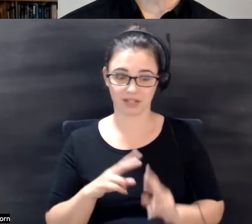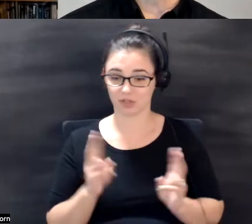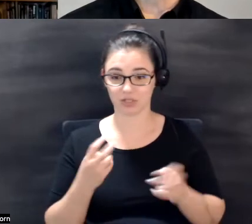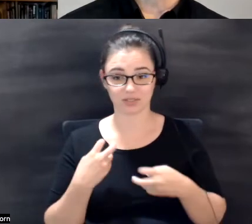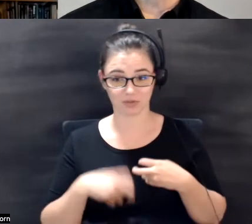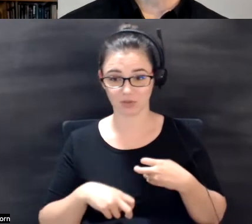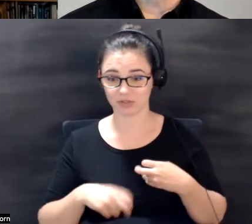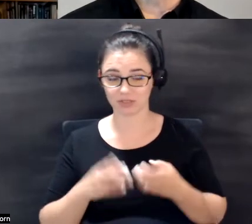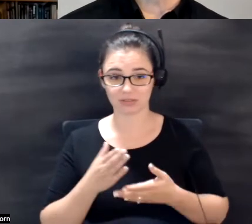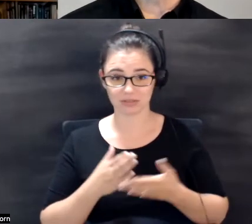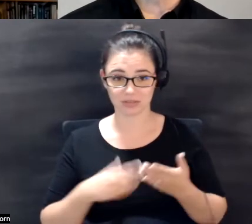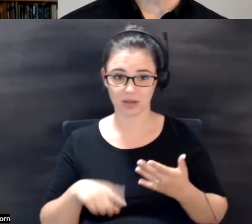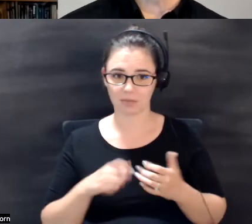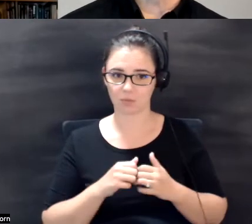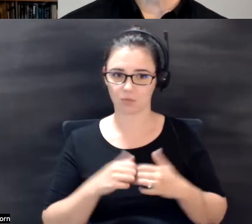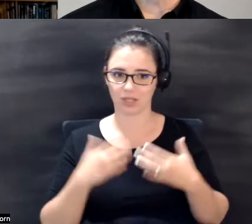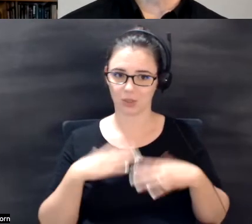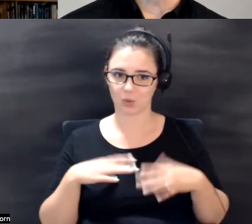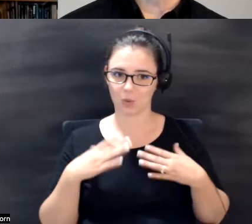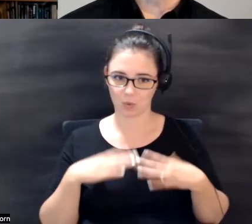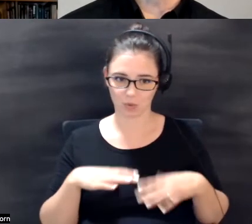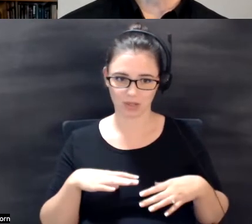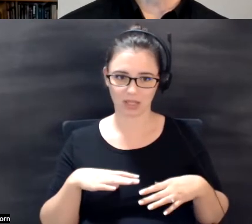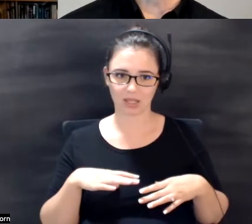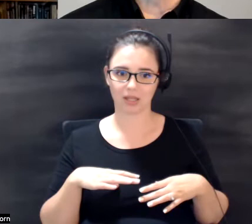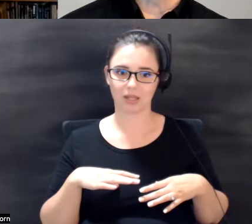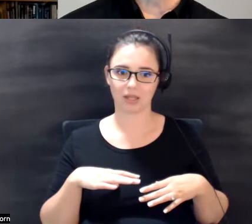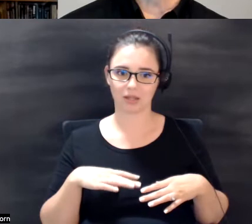some of them. Like the clothing coming in there, in the ground or piles.